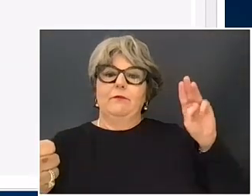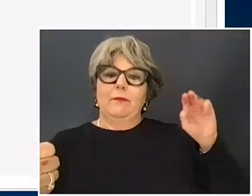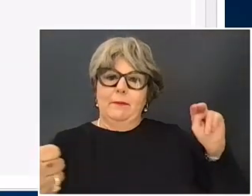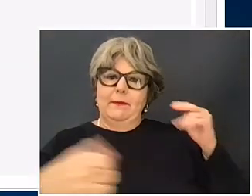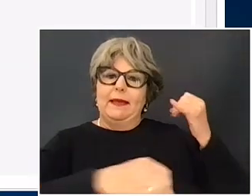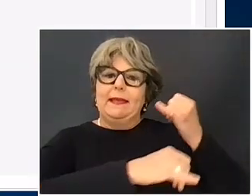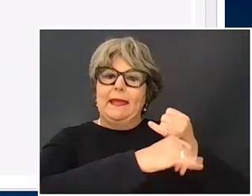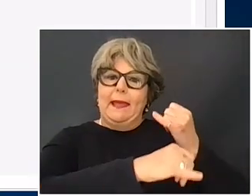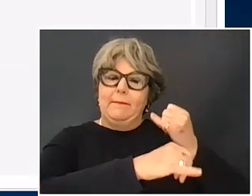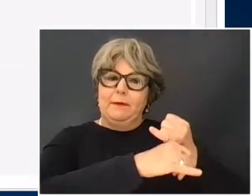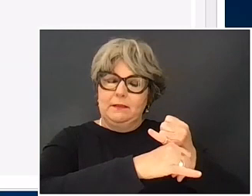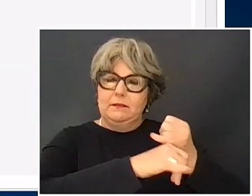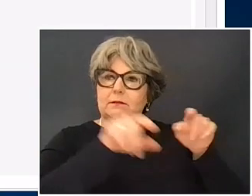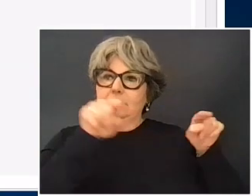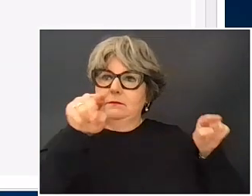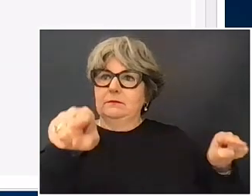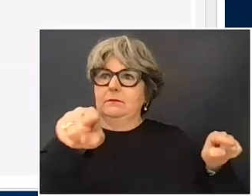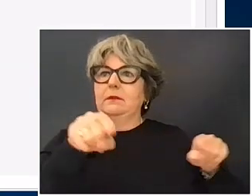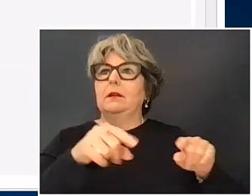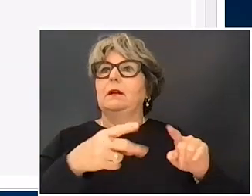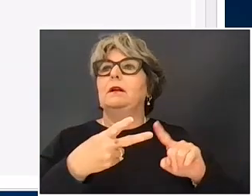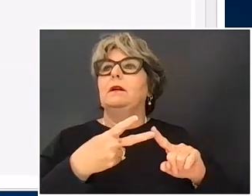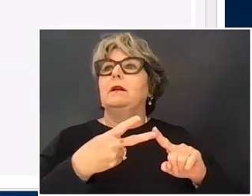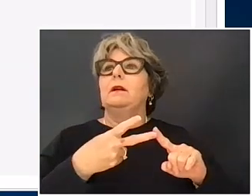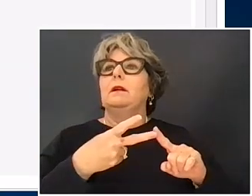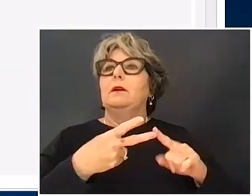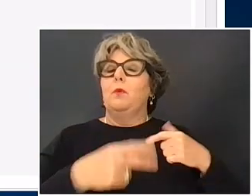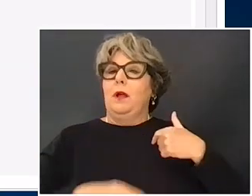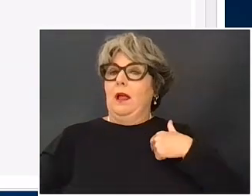So what I understood our attempt to be